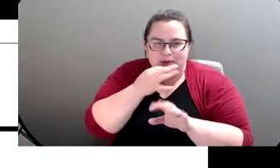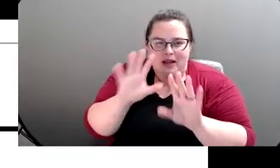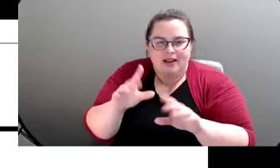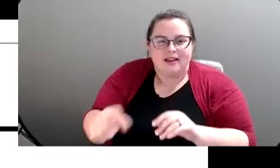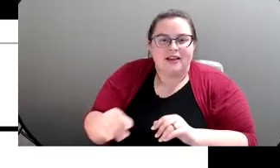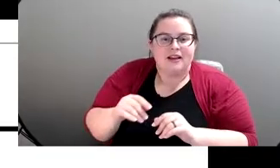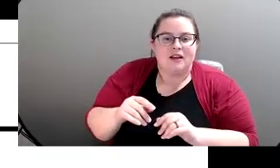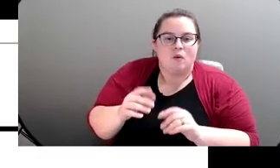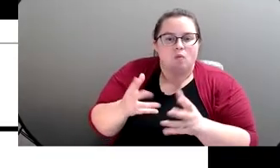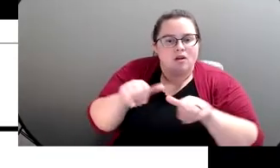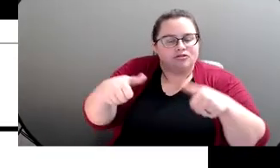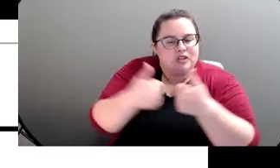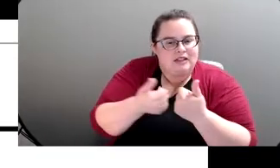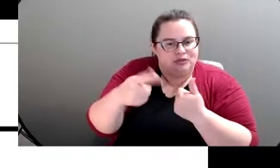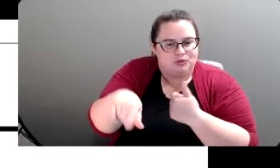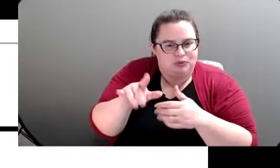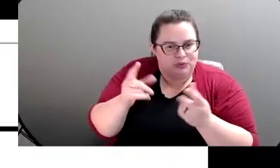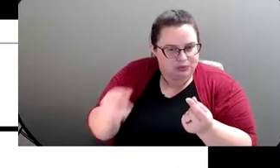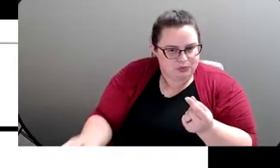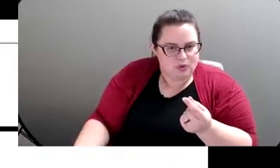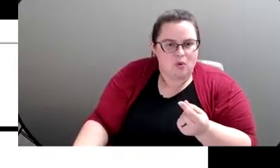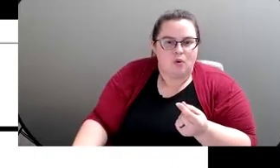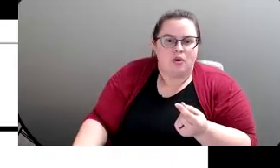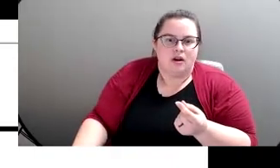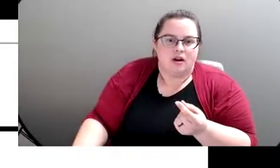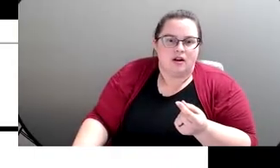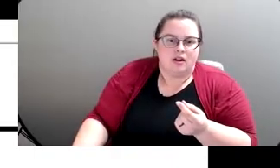you know, challenge you to do and talk to you about right now